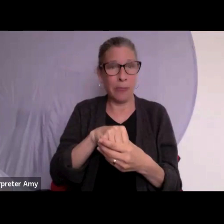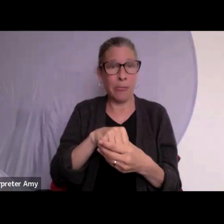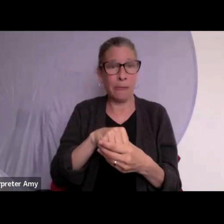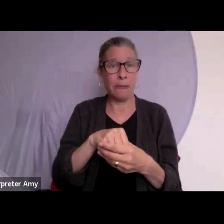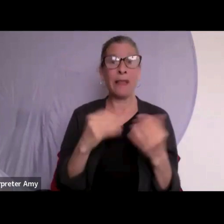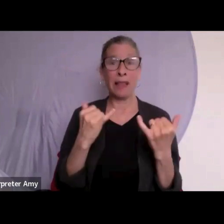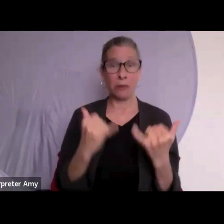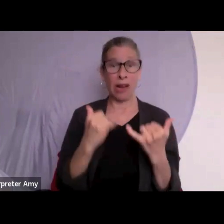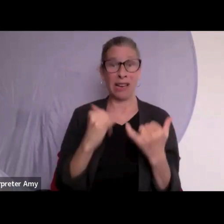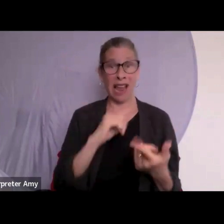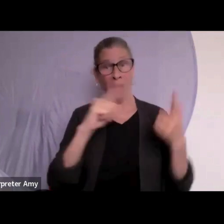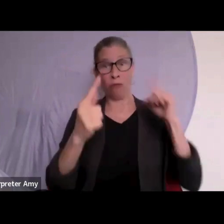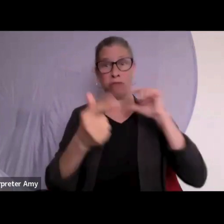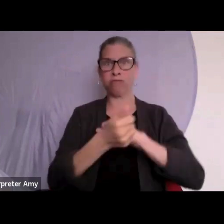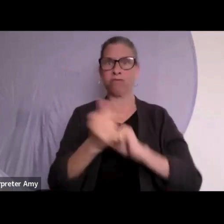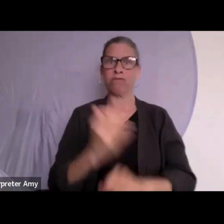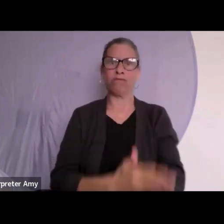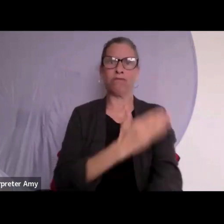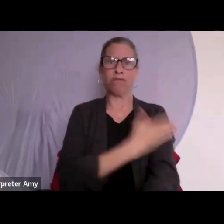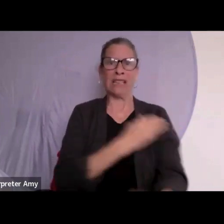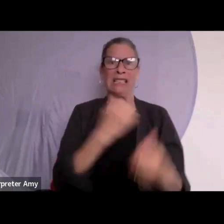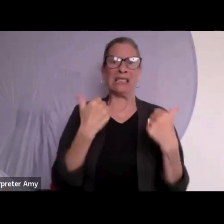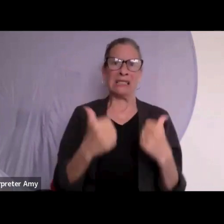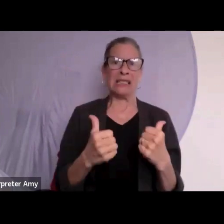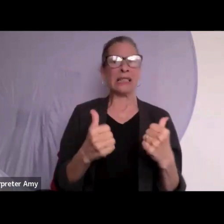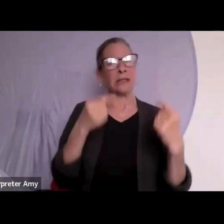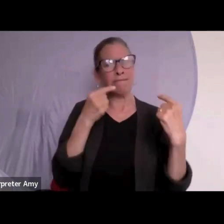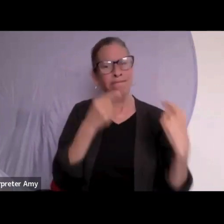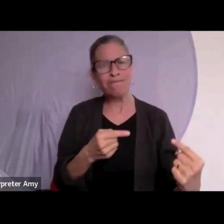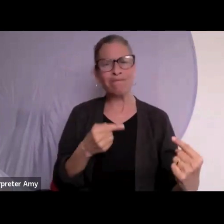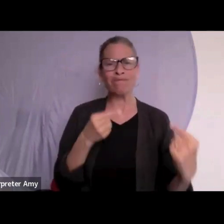evolution, an uphill battle. The ADA, of course,